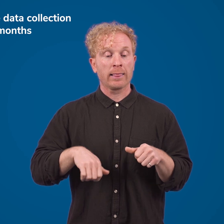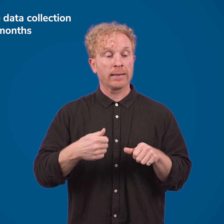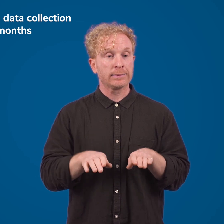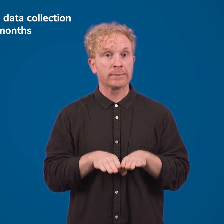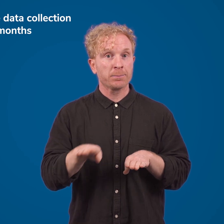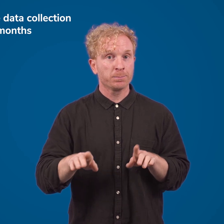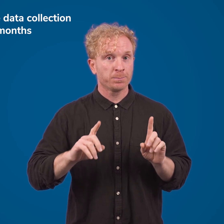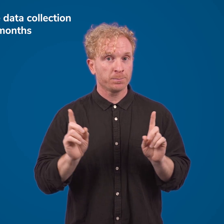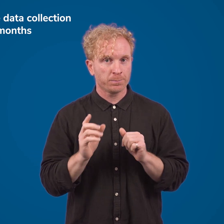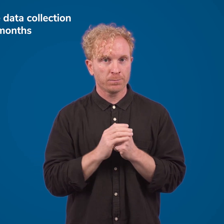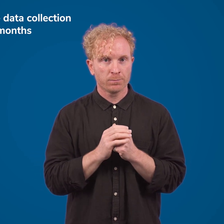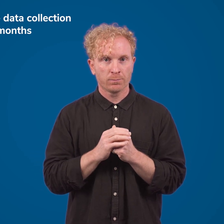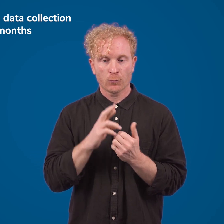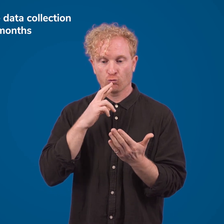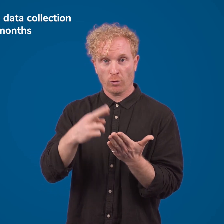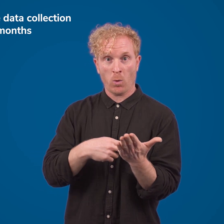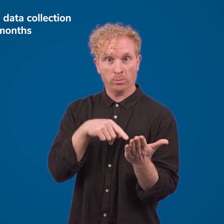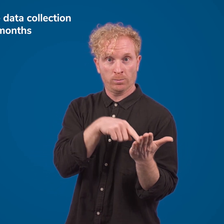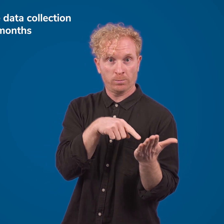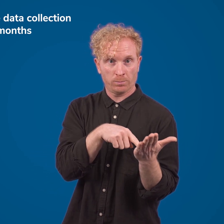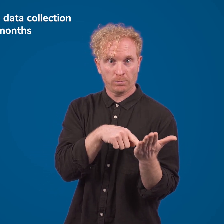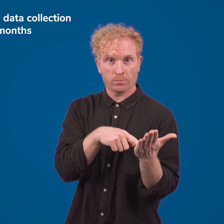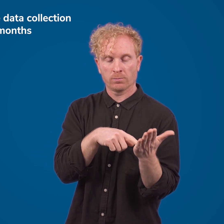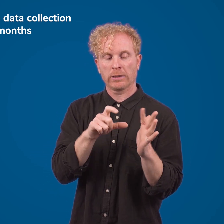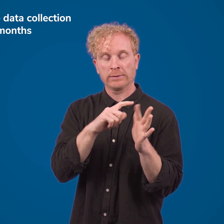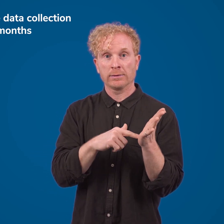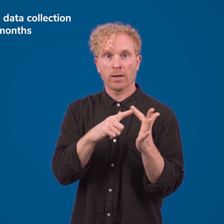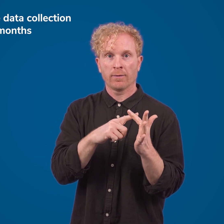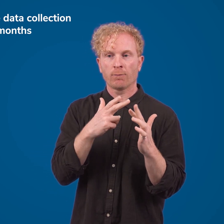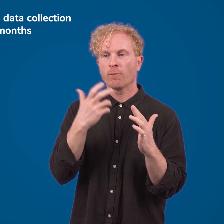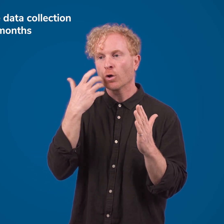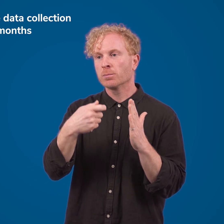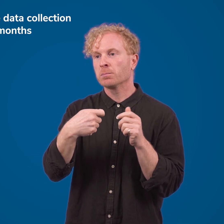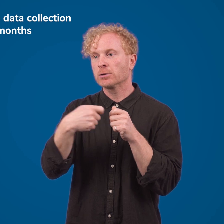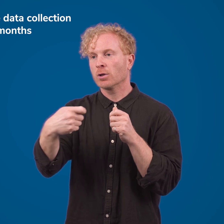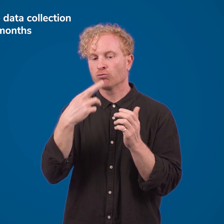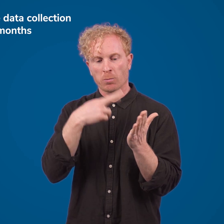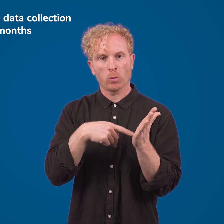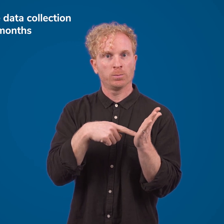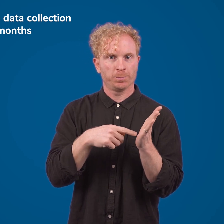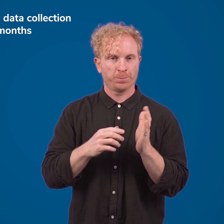Next steps: Reporting on data for future measures